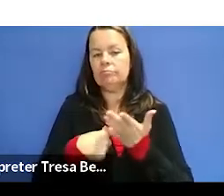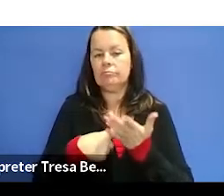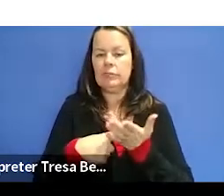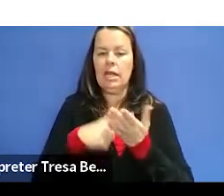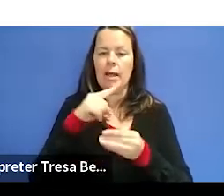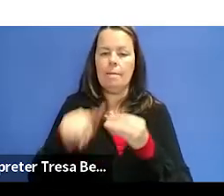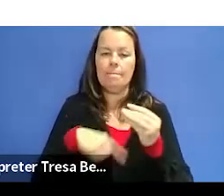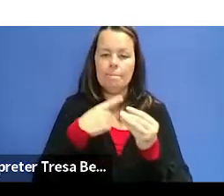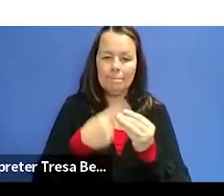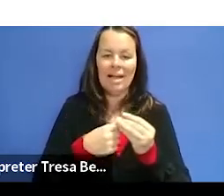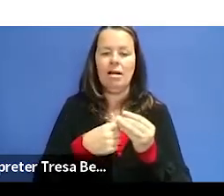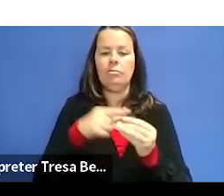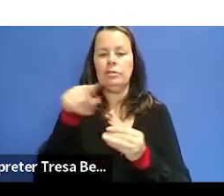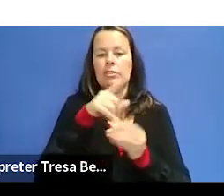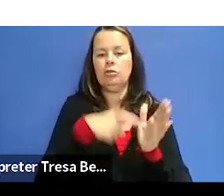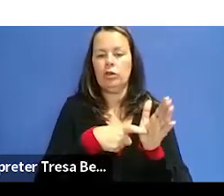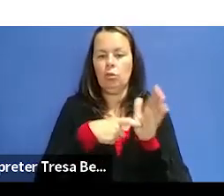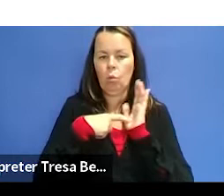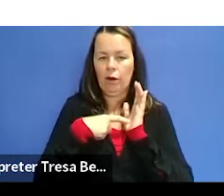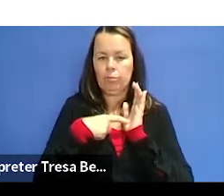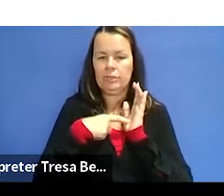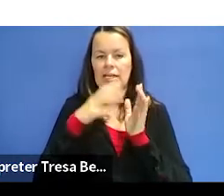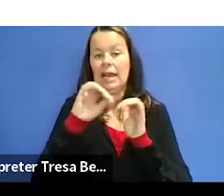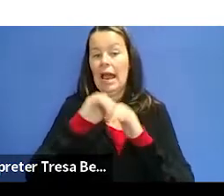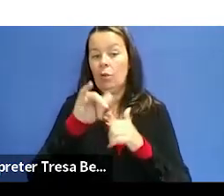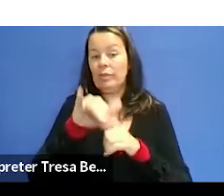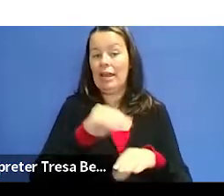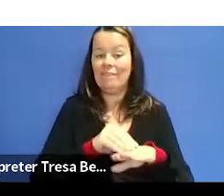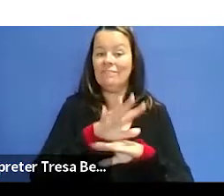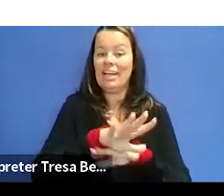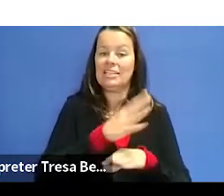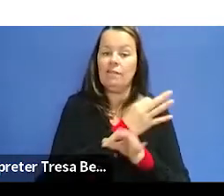and how it affects paid and free apps. We can move on to the next slide.